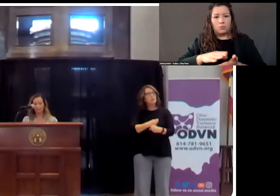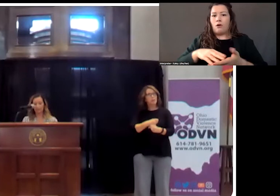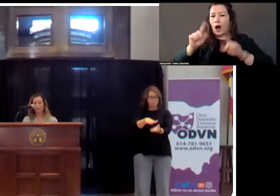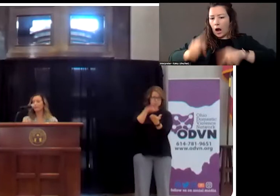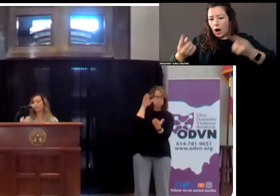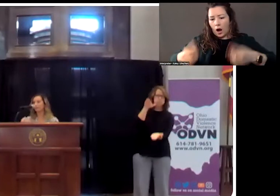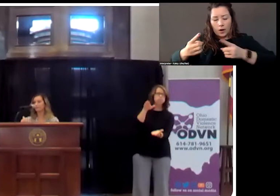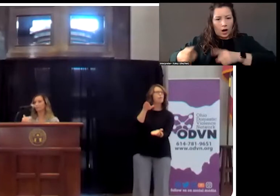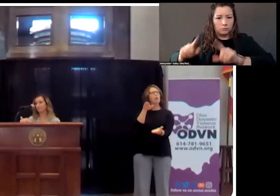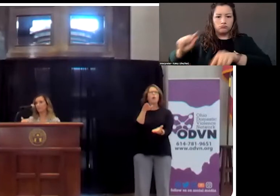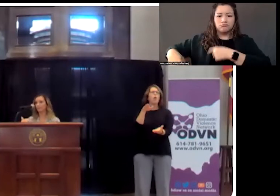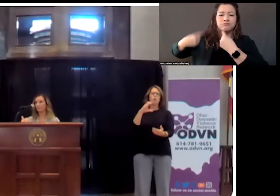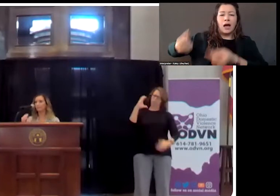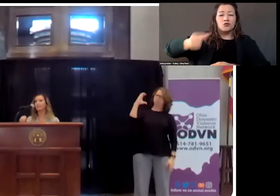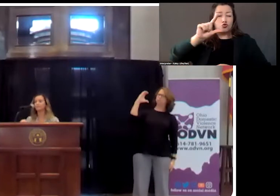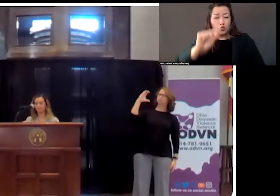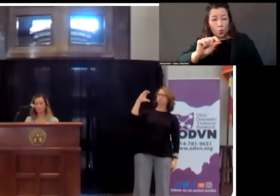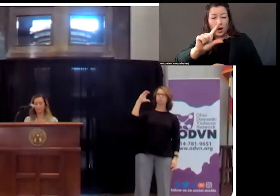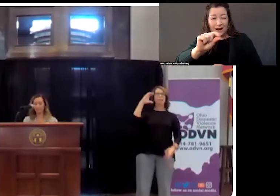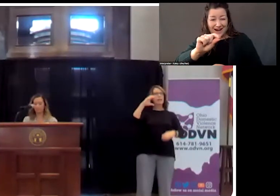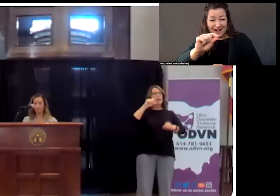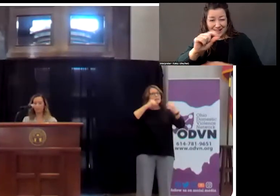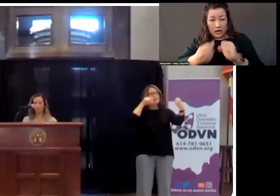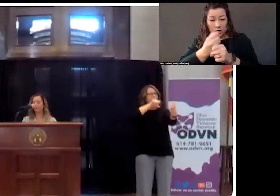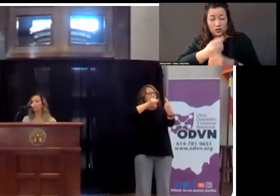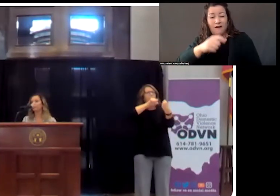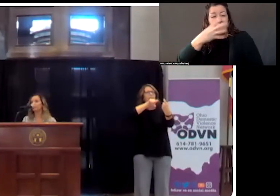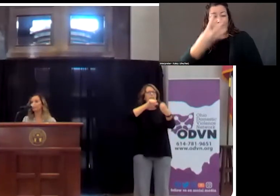of papers, printed of text messages where he had threatened me.